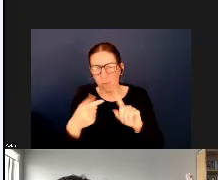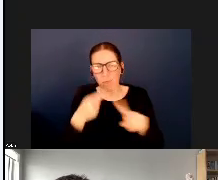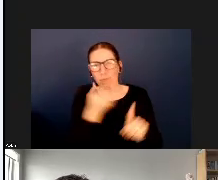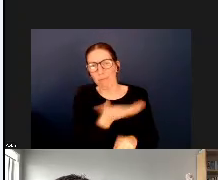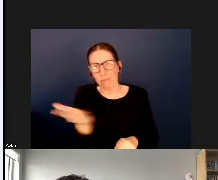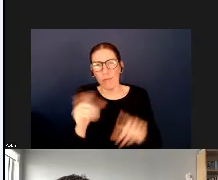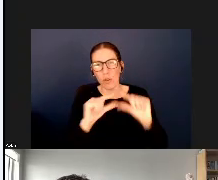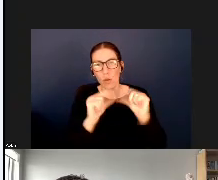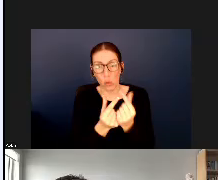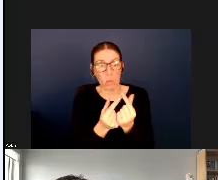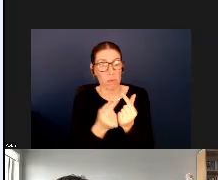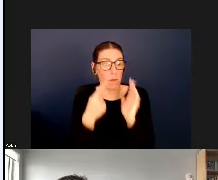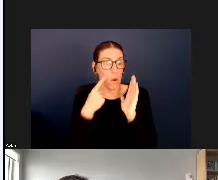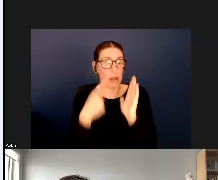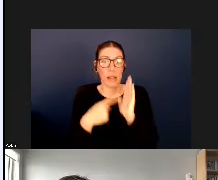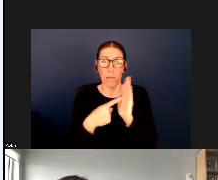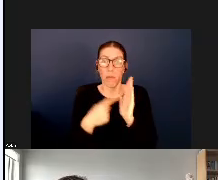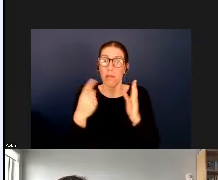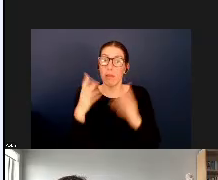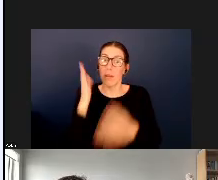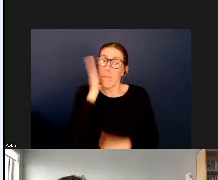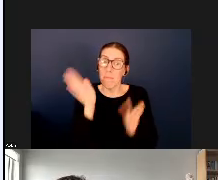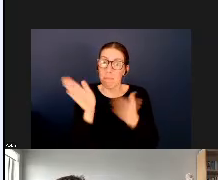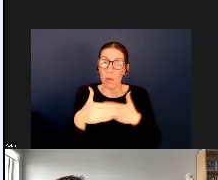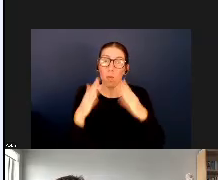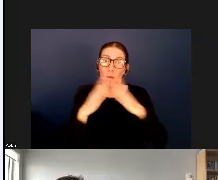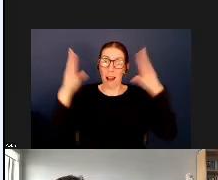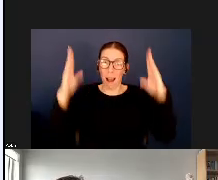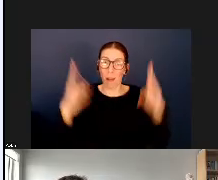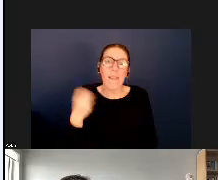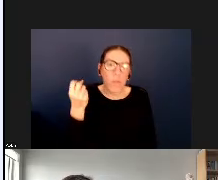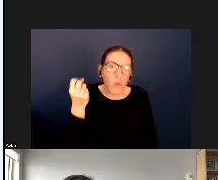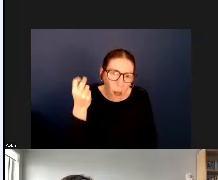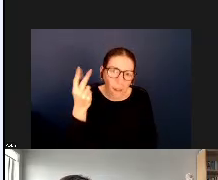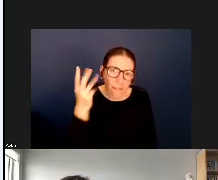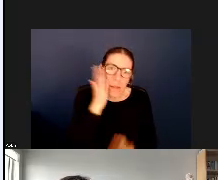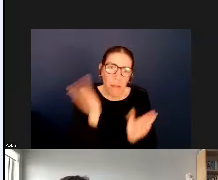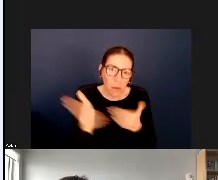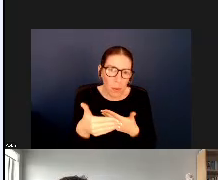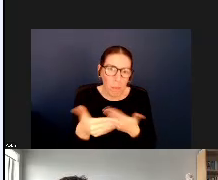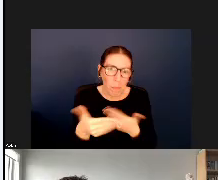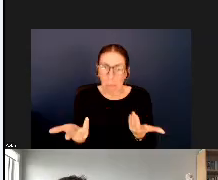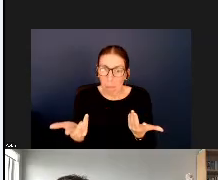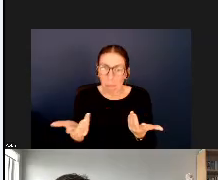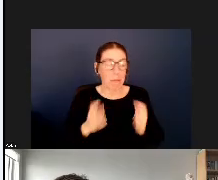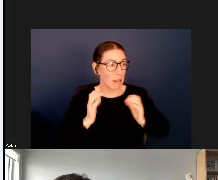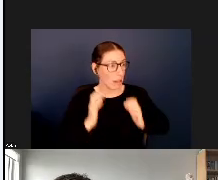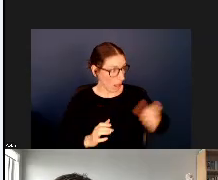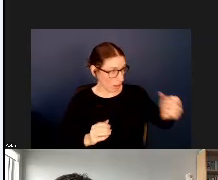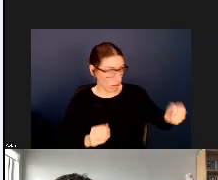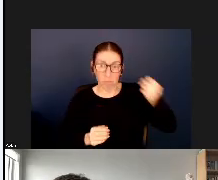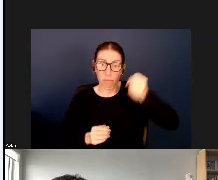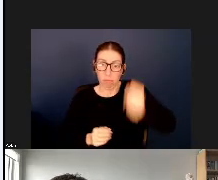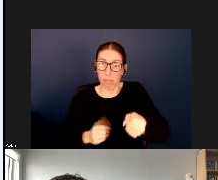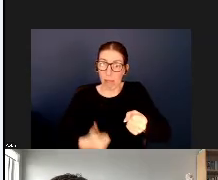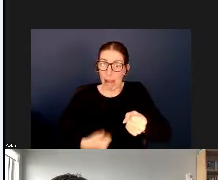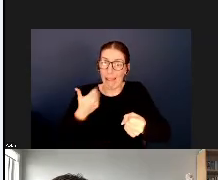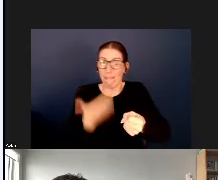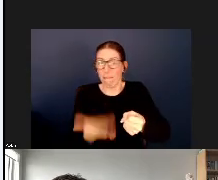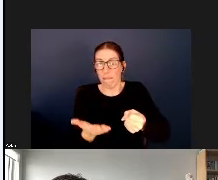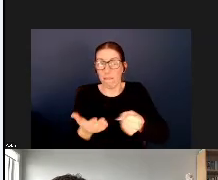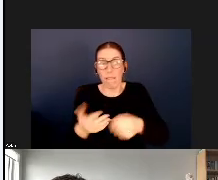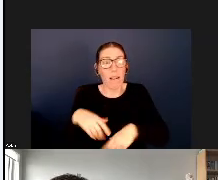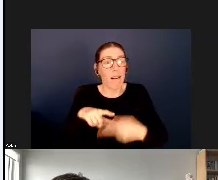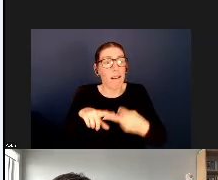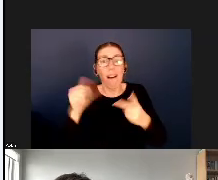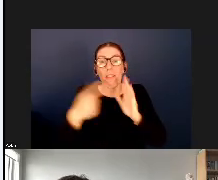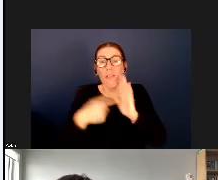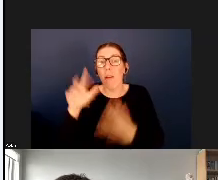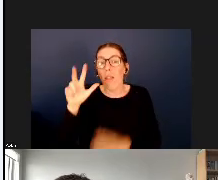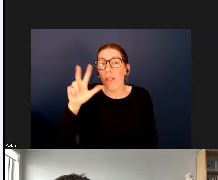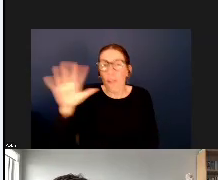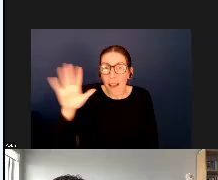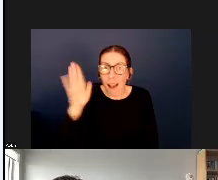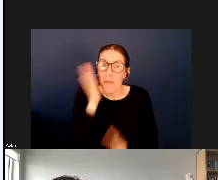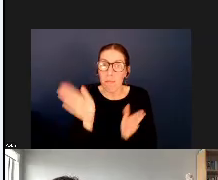home privately run that some of their clients live in. A 35-bedroom group home, again privately run.